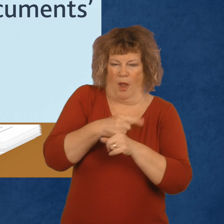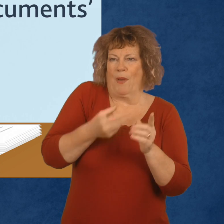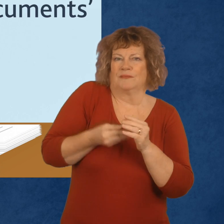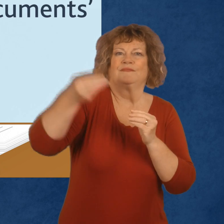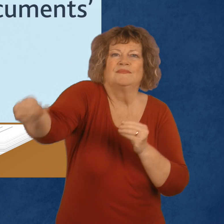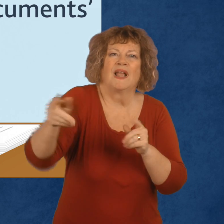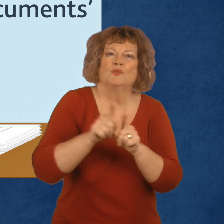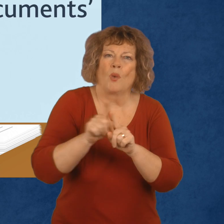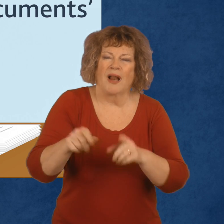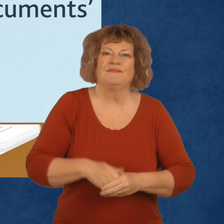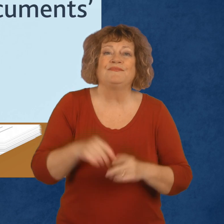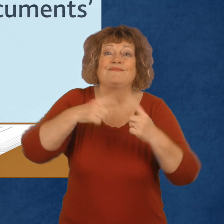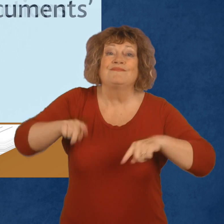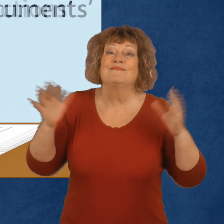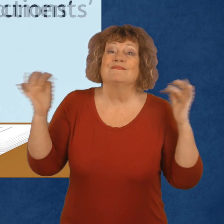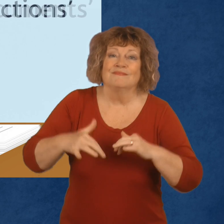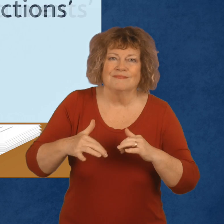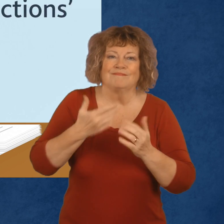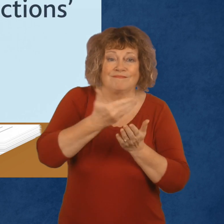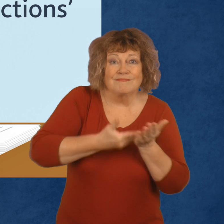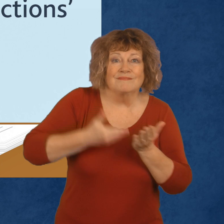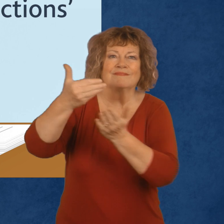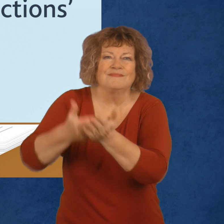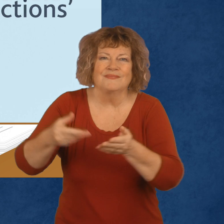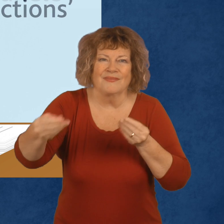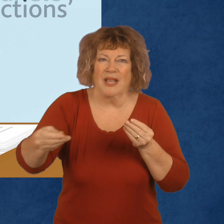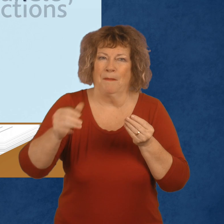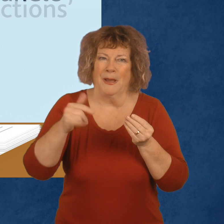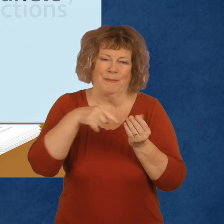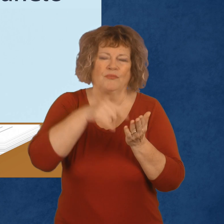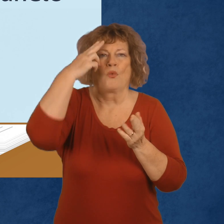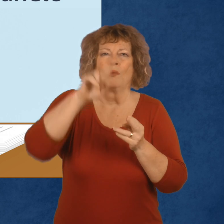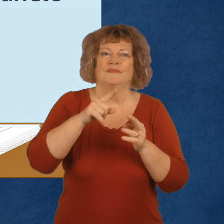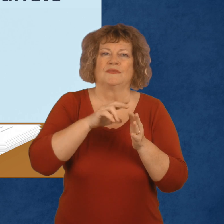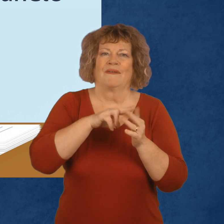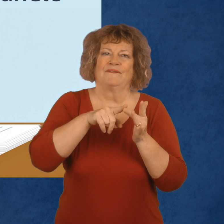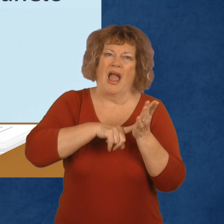'the file of documents', 'the productions' or 'the bundle'.